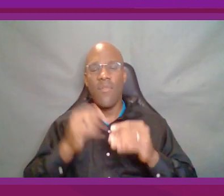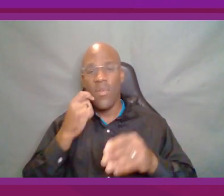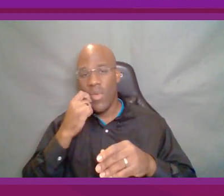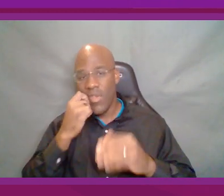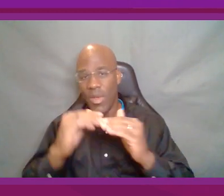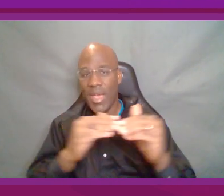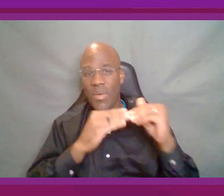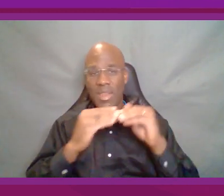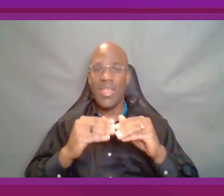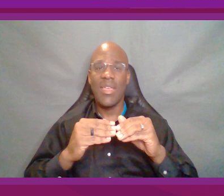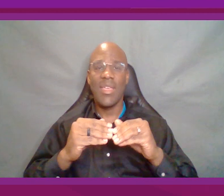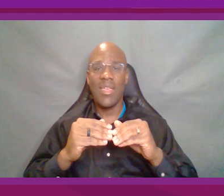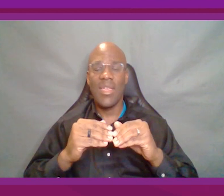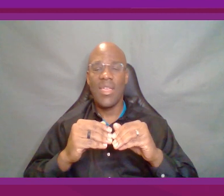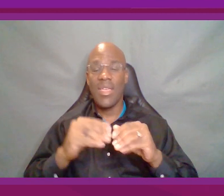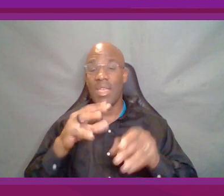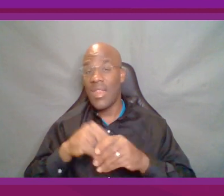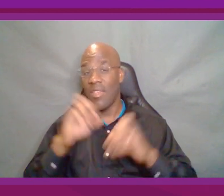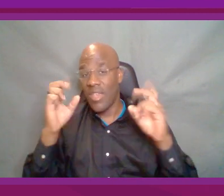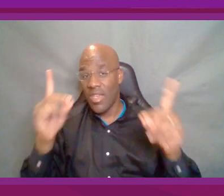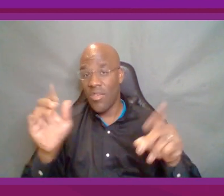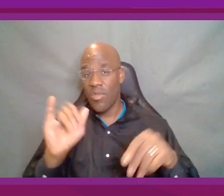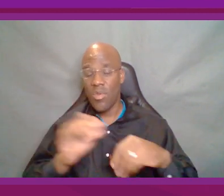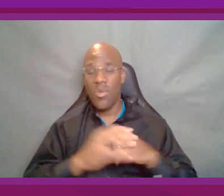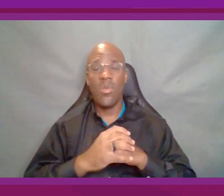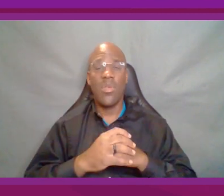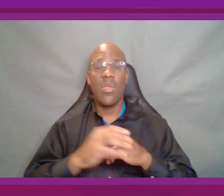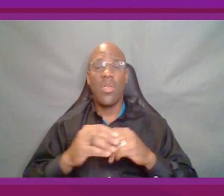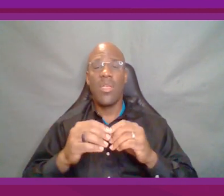education, etc, there's a lot of different ways so it's just something I saw an employer going,